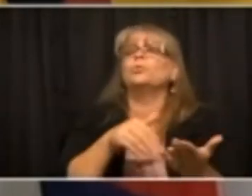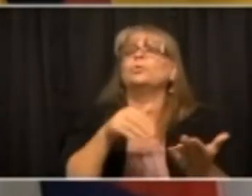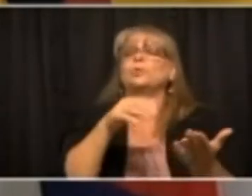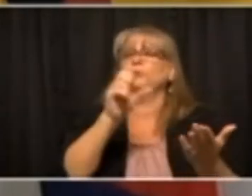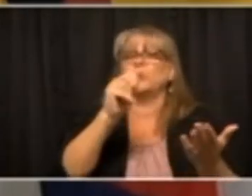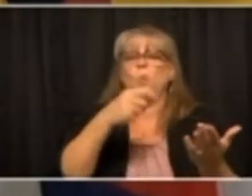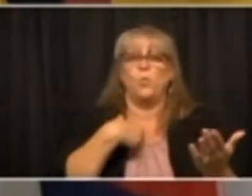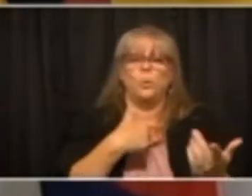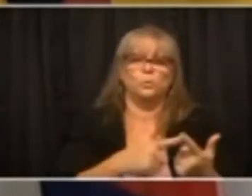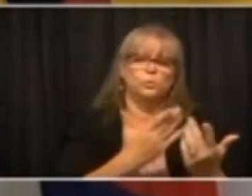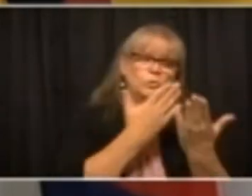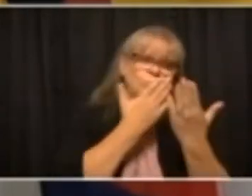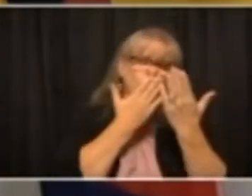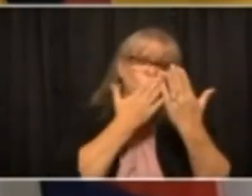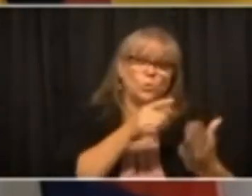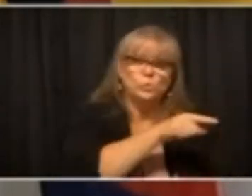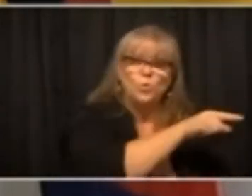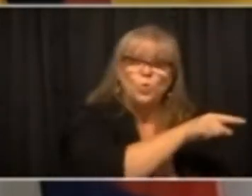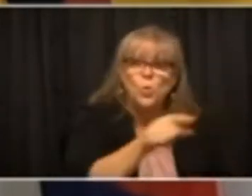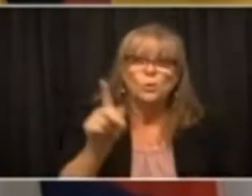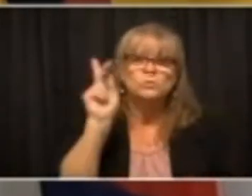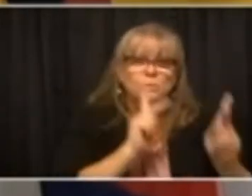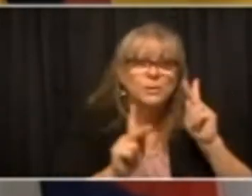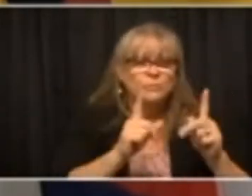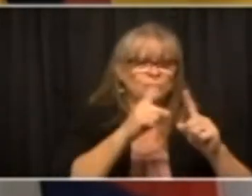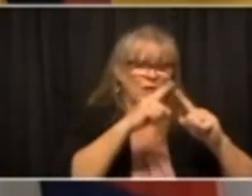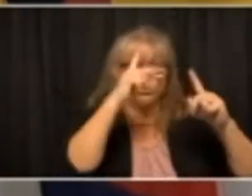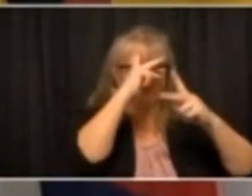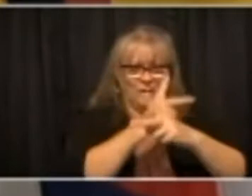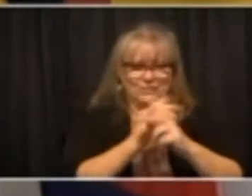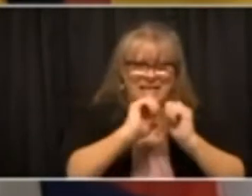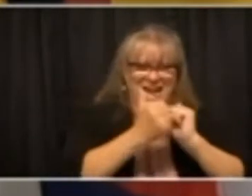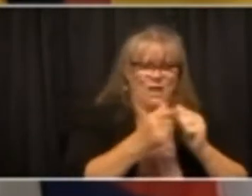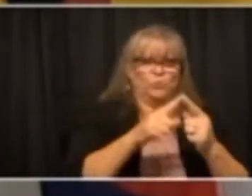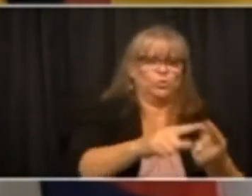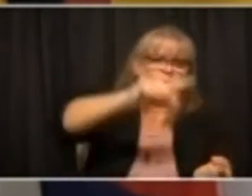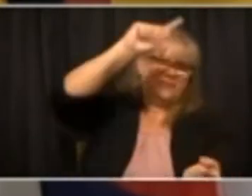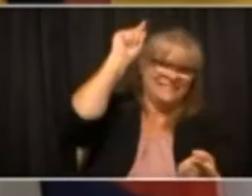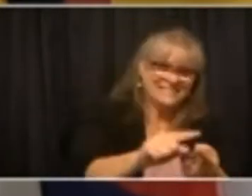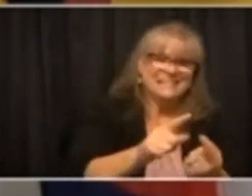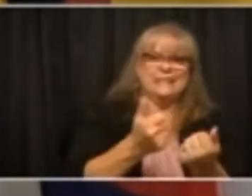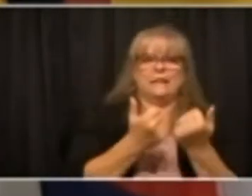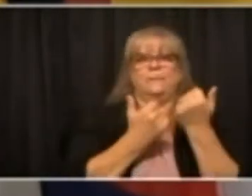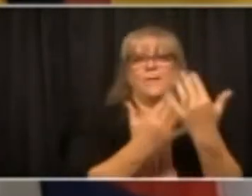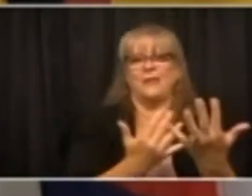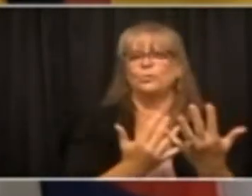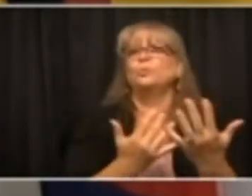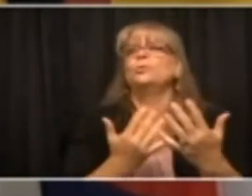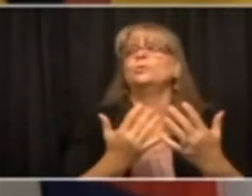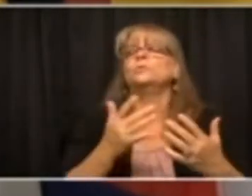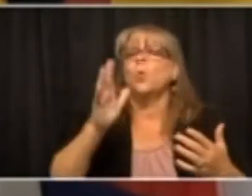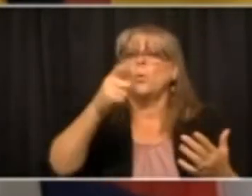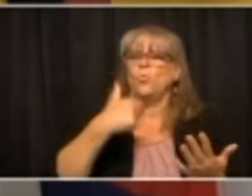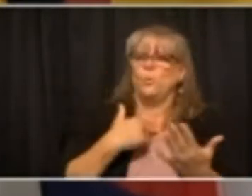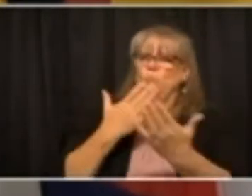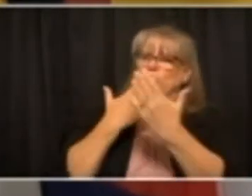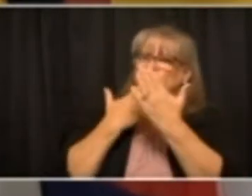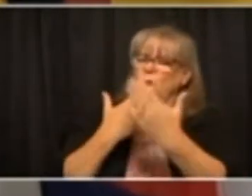themselves at risk to protect our communities truly our entire state is grateful for our firefighters and first responders